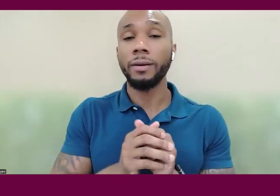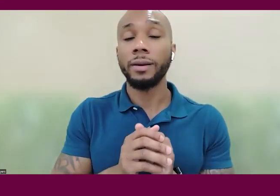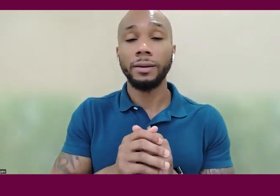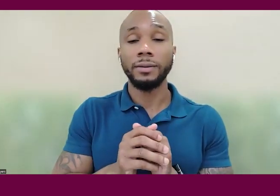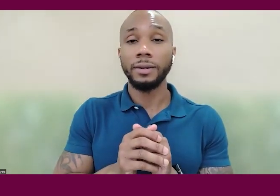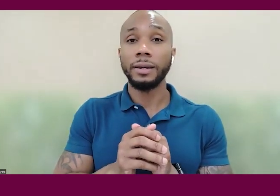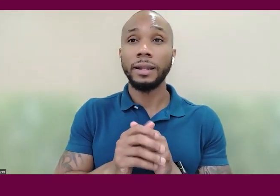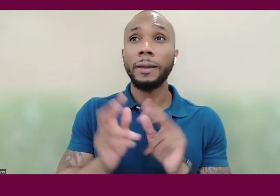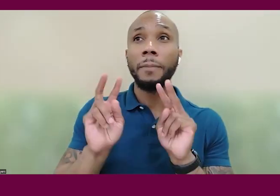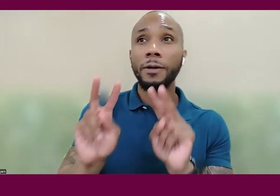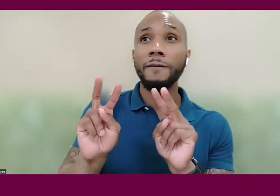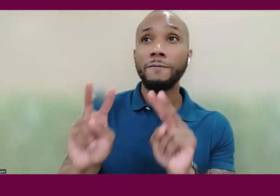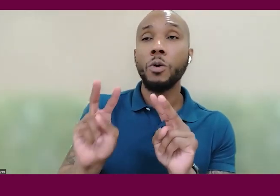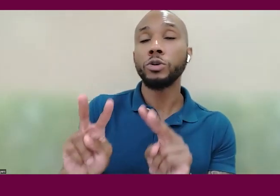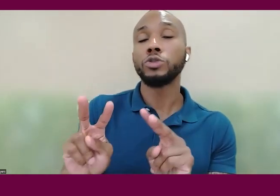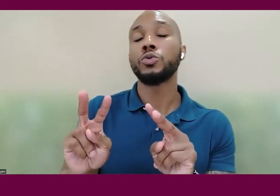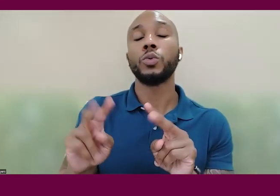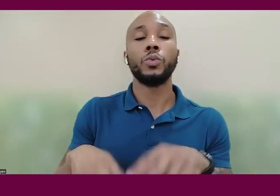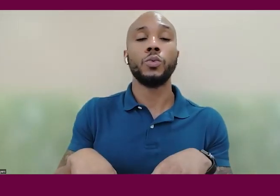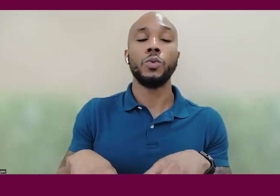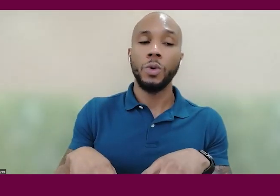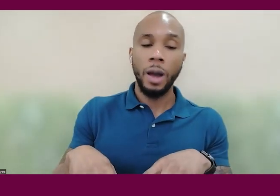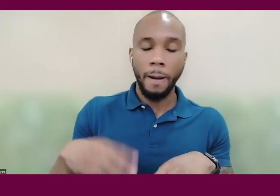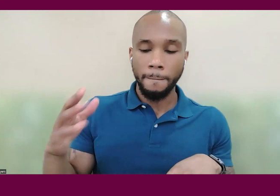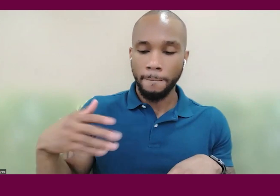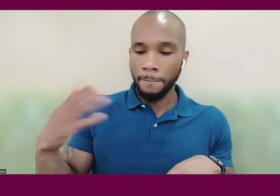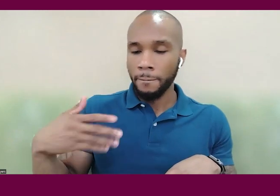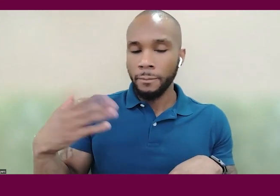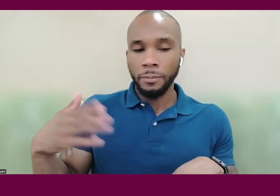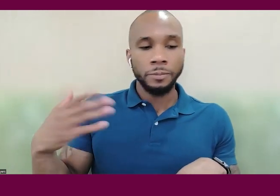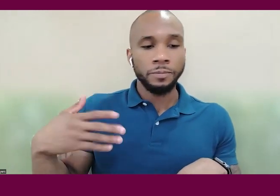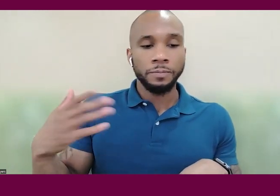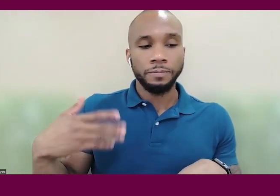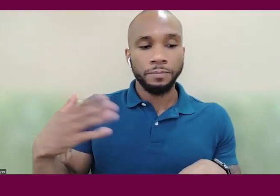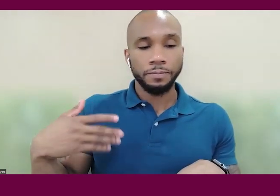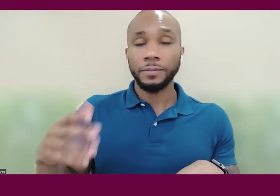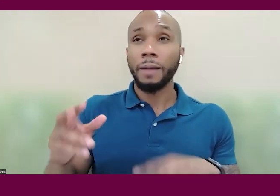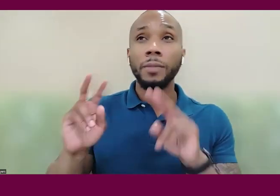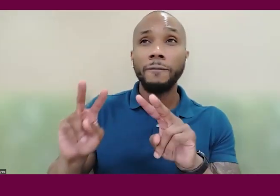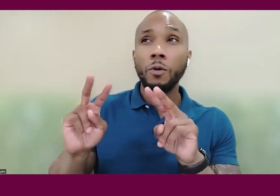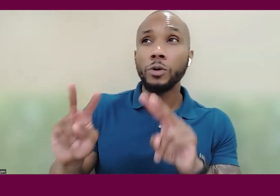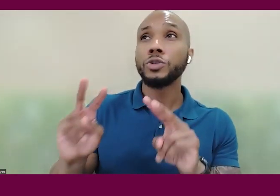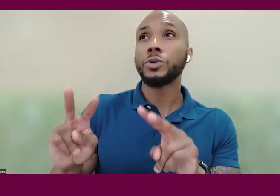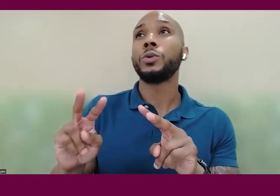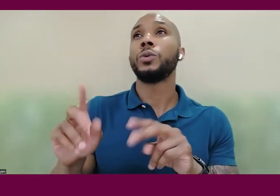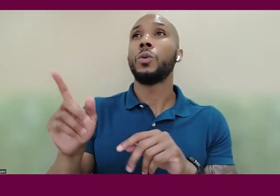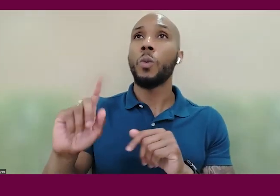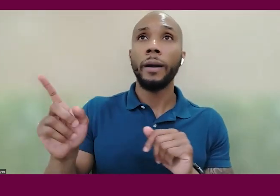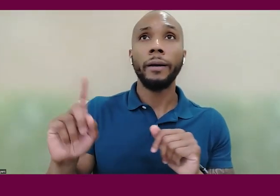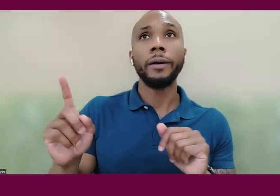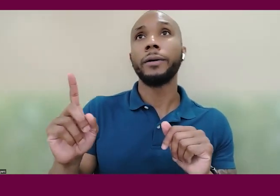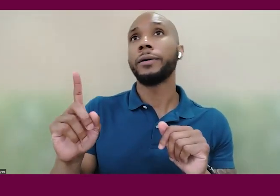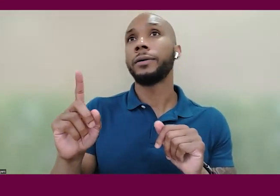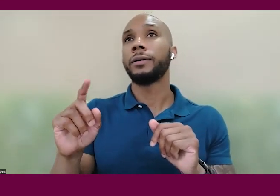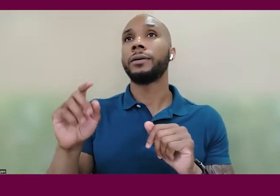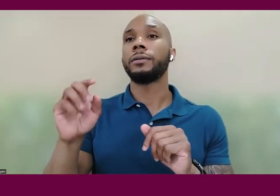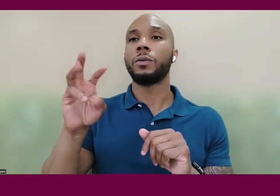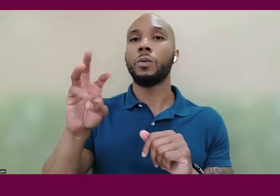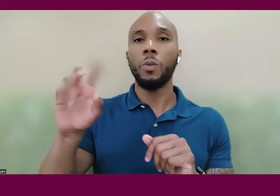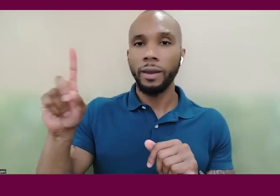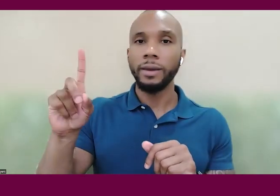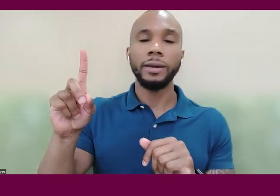I keep looking forward to where WID is going.